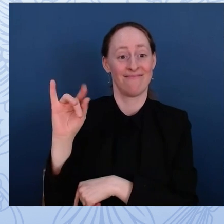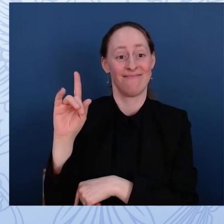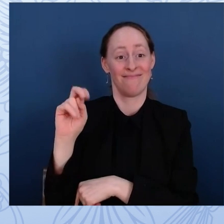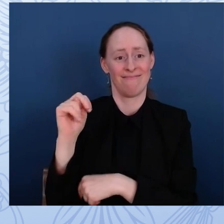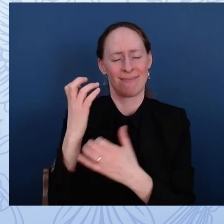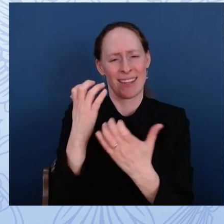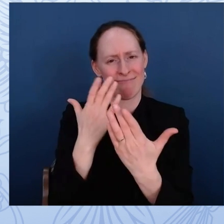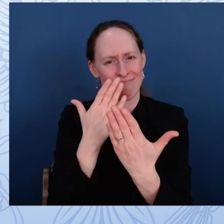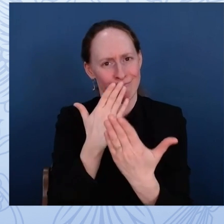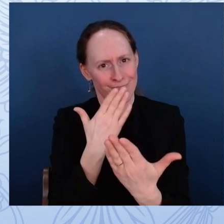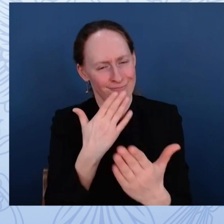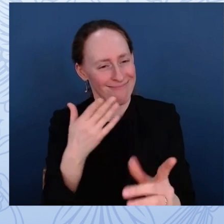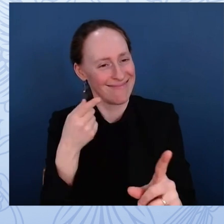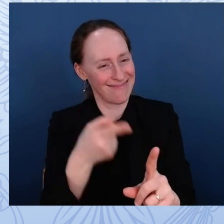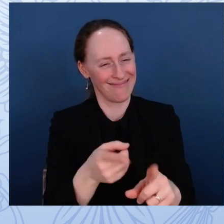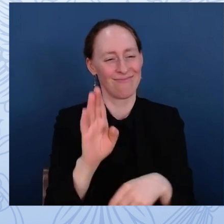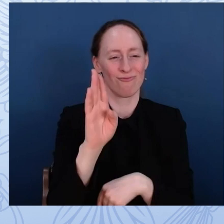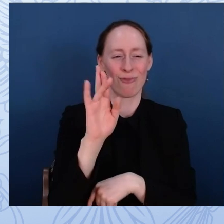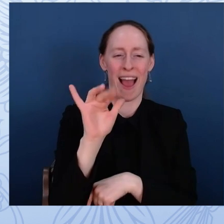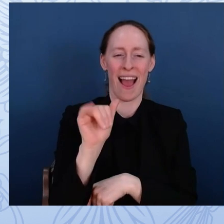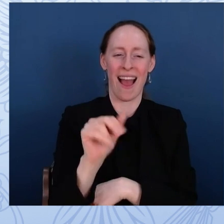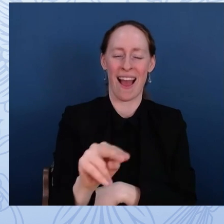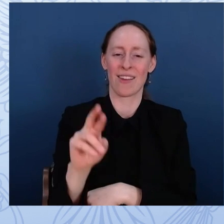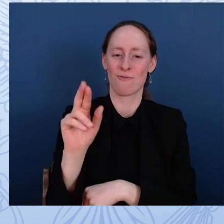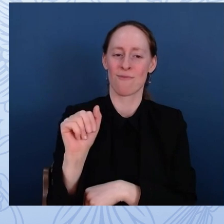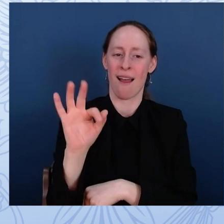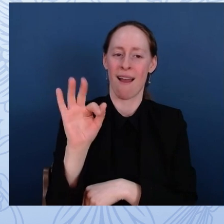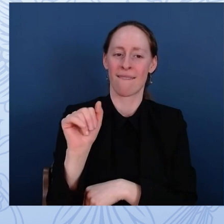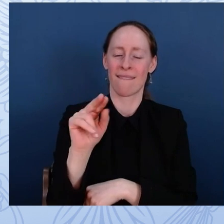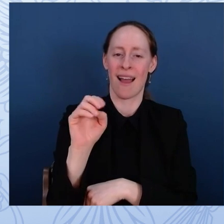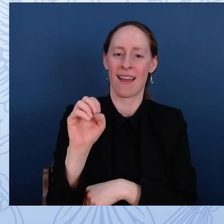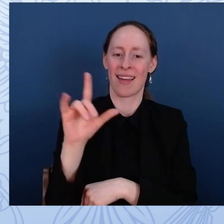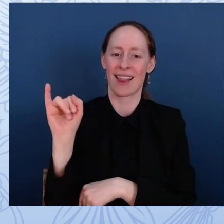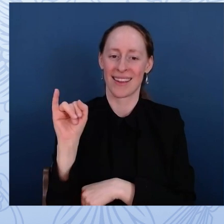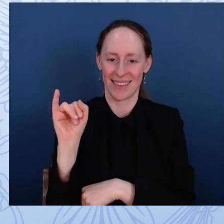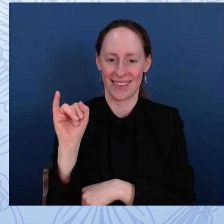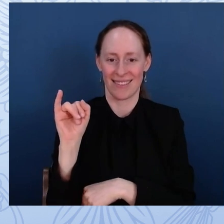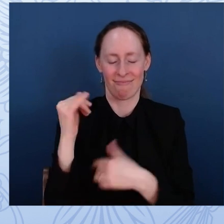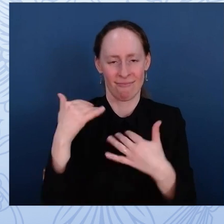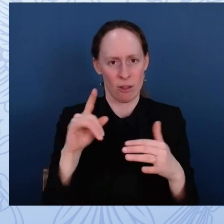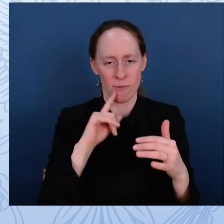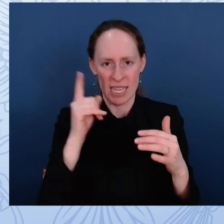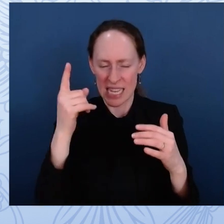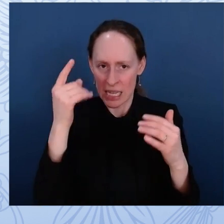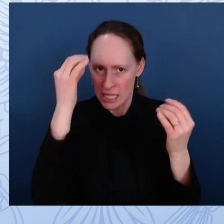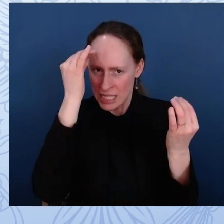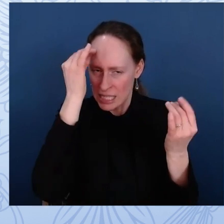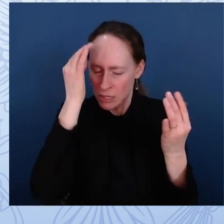who have put so much thought and passion into this design. The First Lady: Step forward Brian.